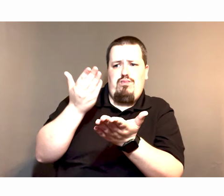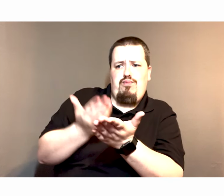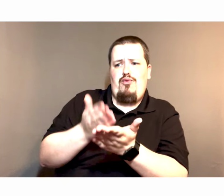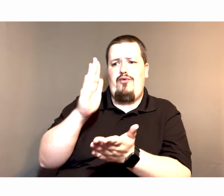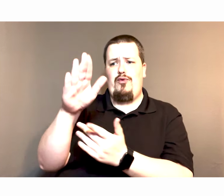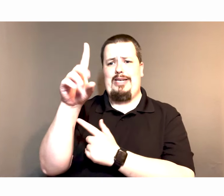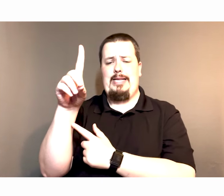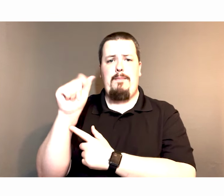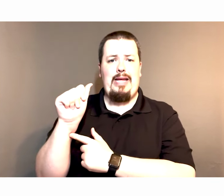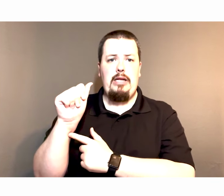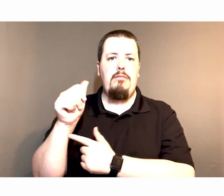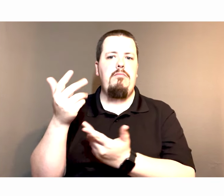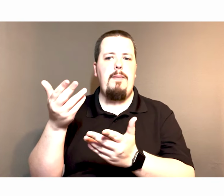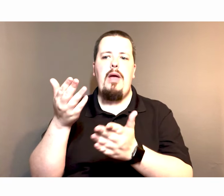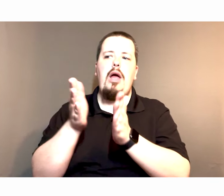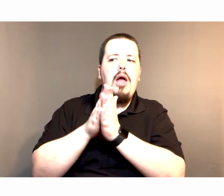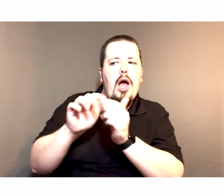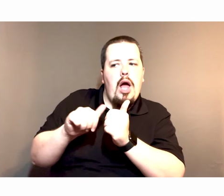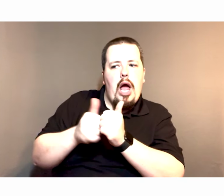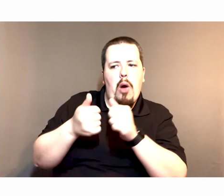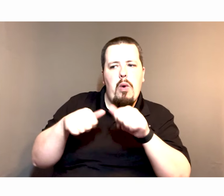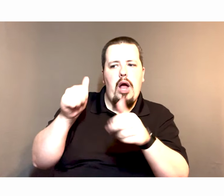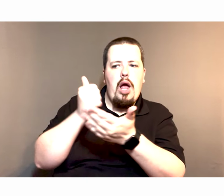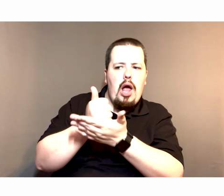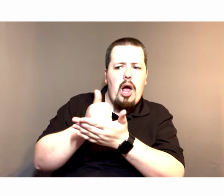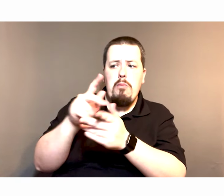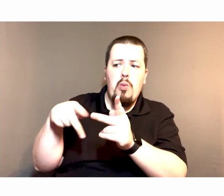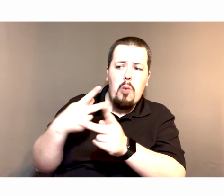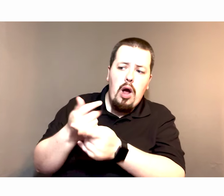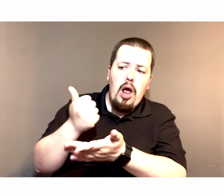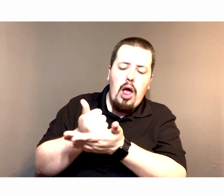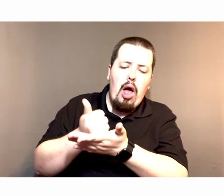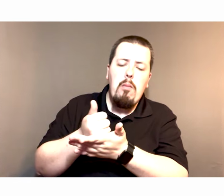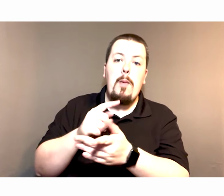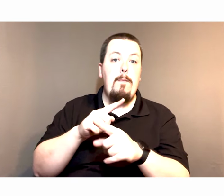They may ask you how they can help or what type of help you’d like, but a poll worker